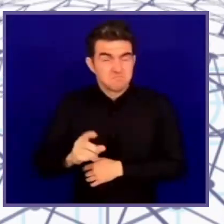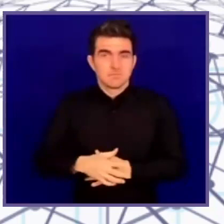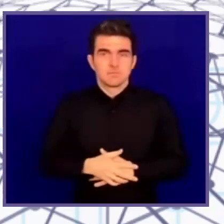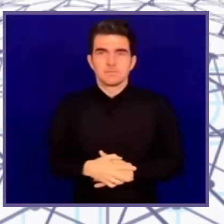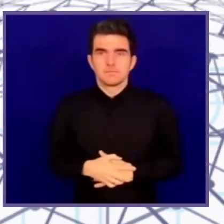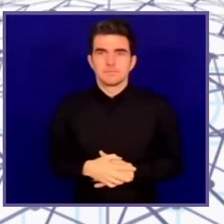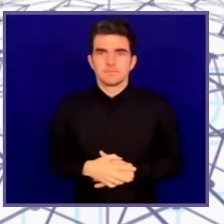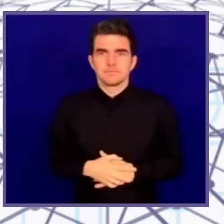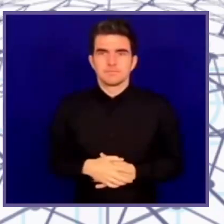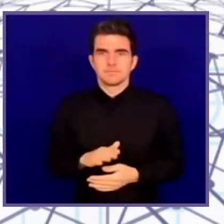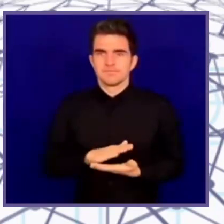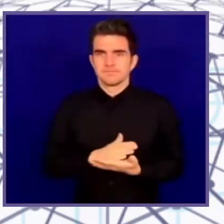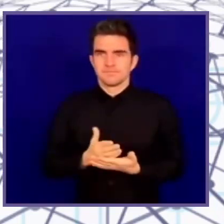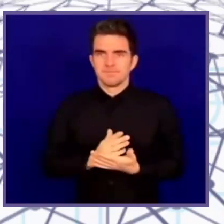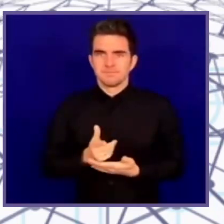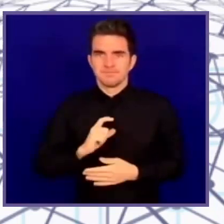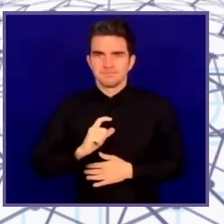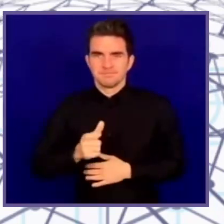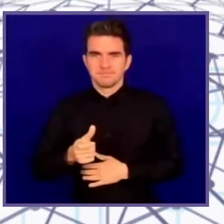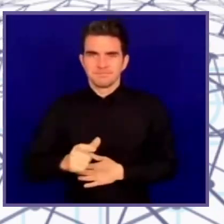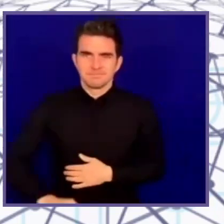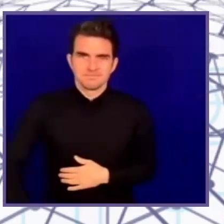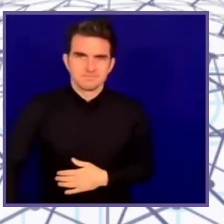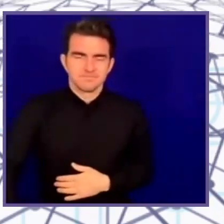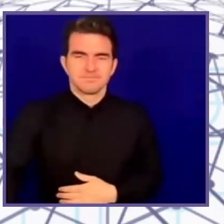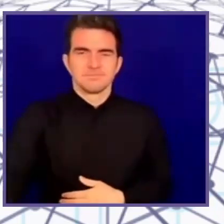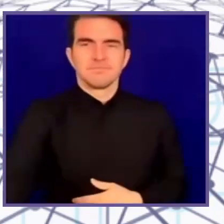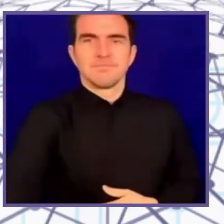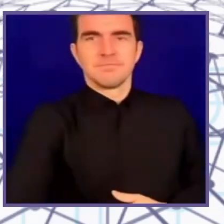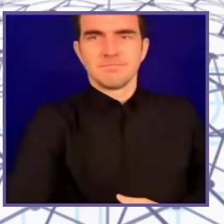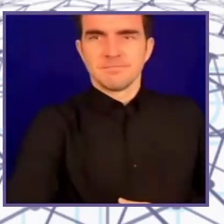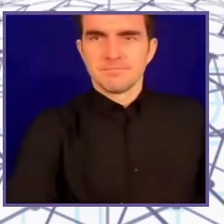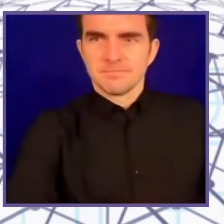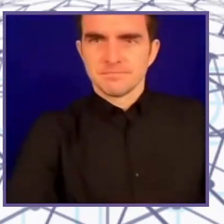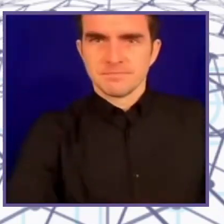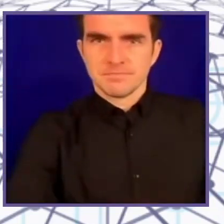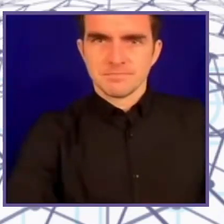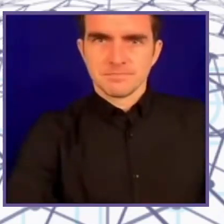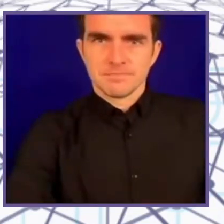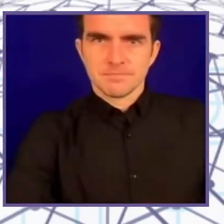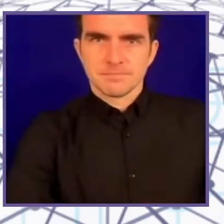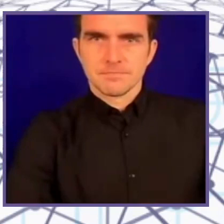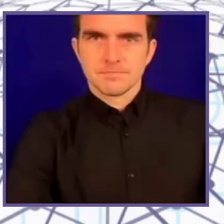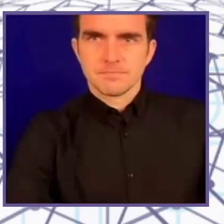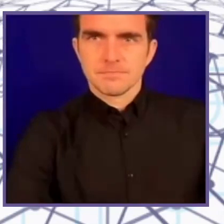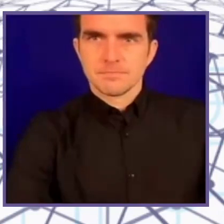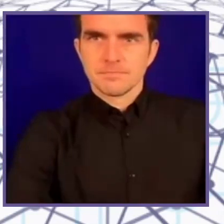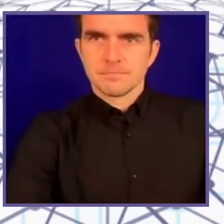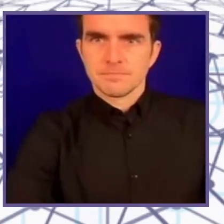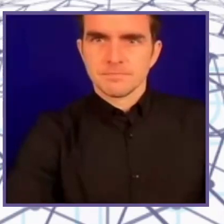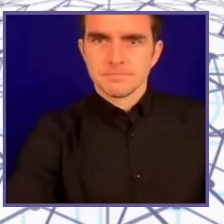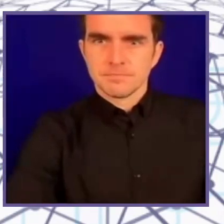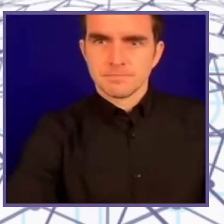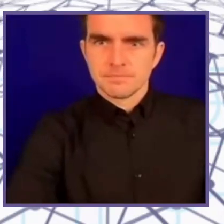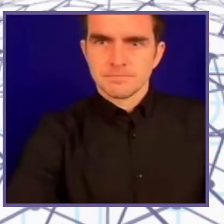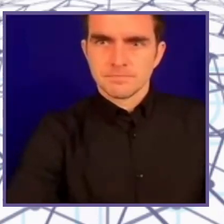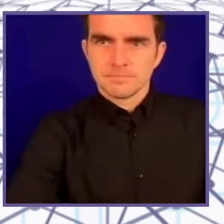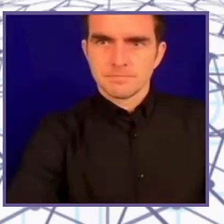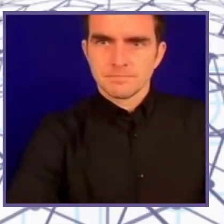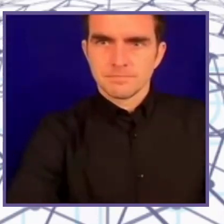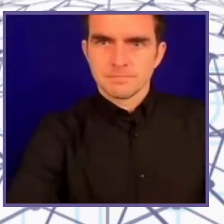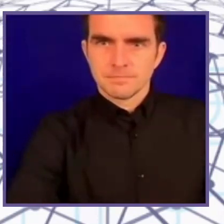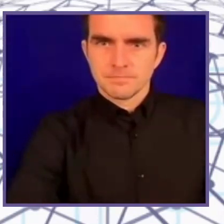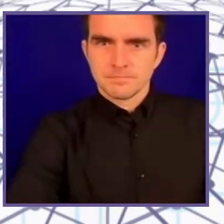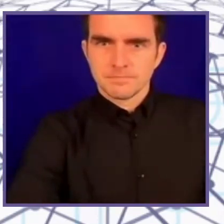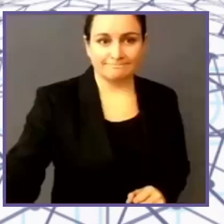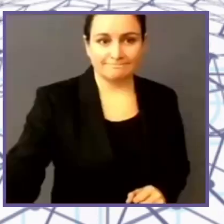So Liz also wrote in a recent article, in response to a news article explaining a new